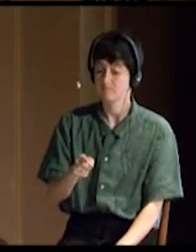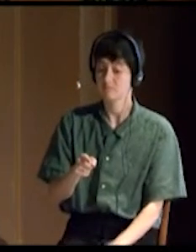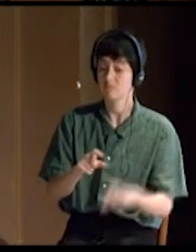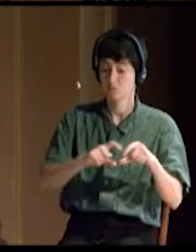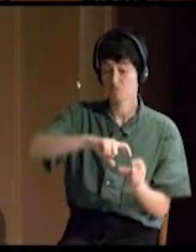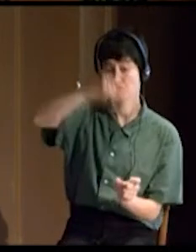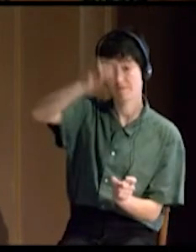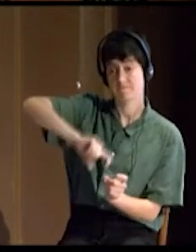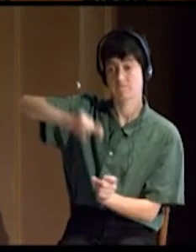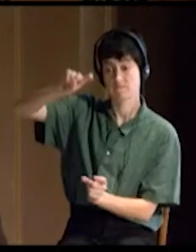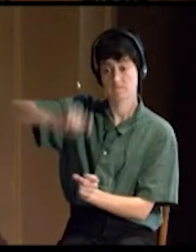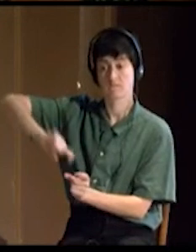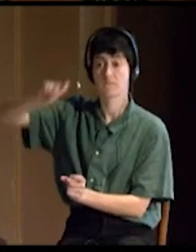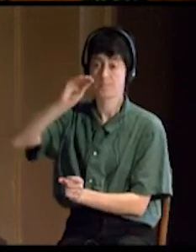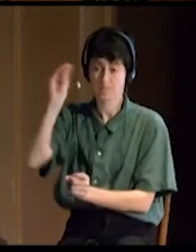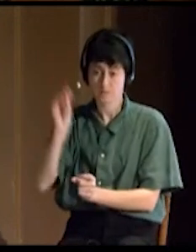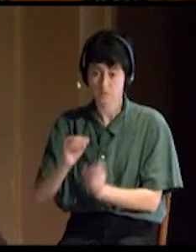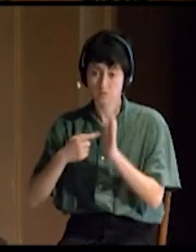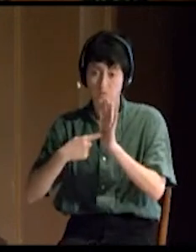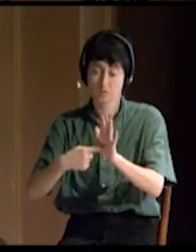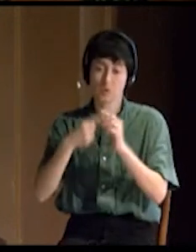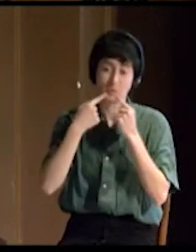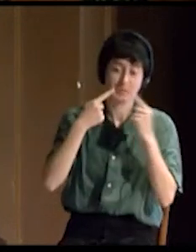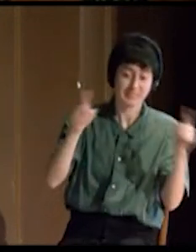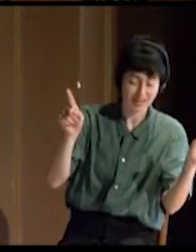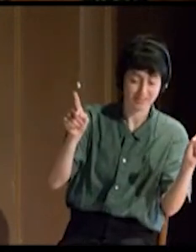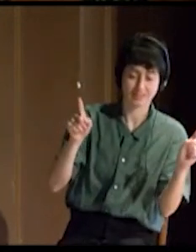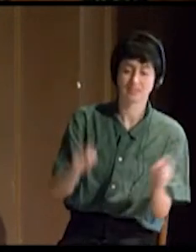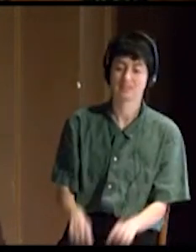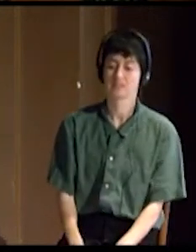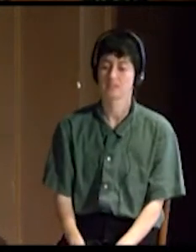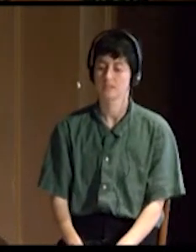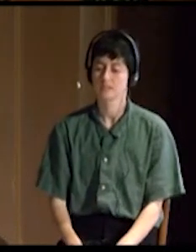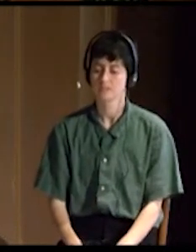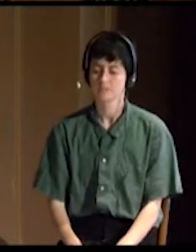And in the x-axis or the horizontal, it has the groupings.